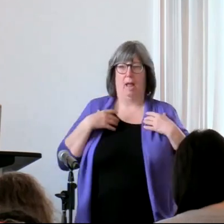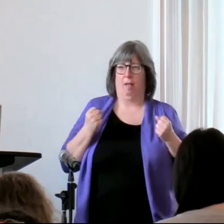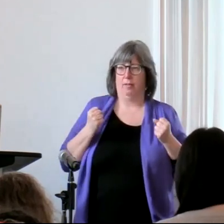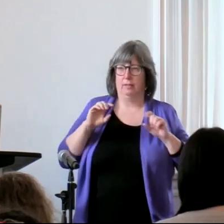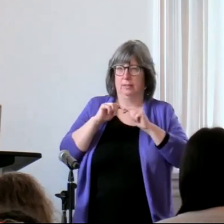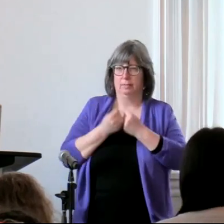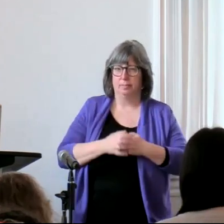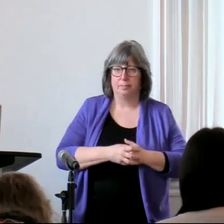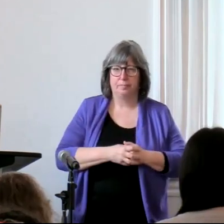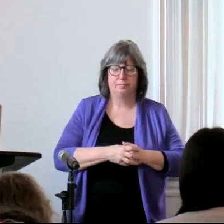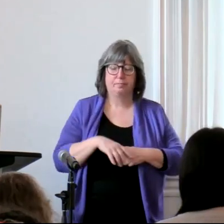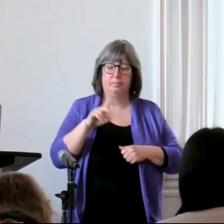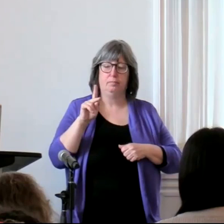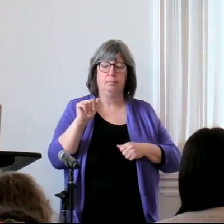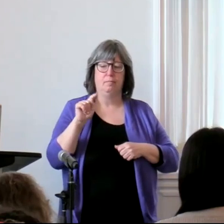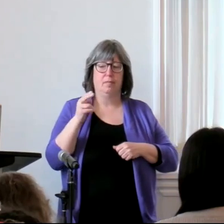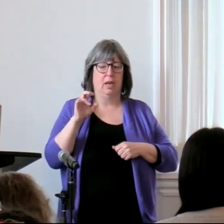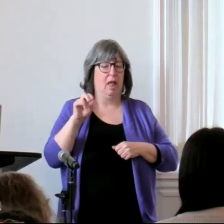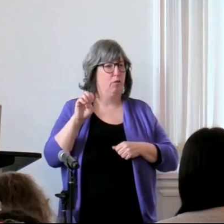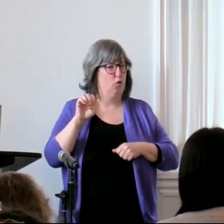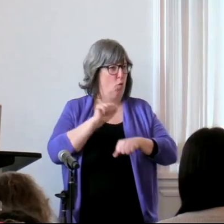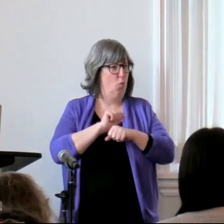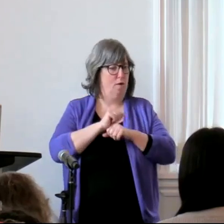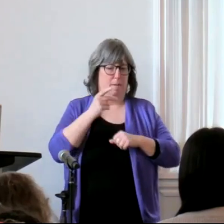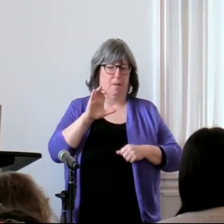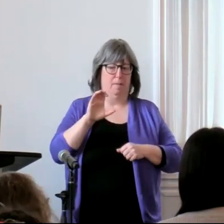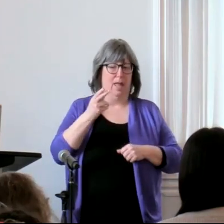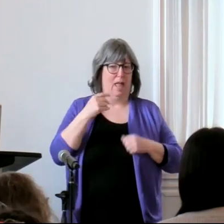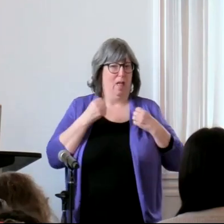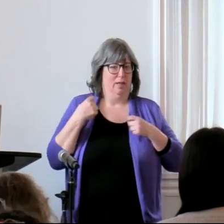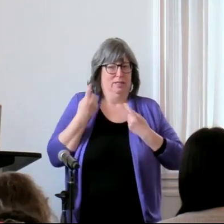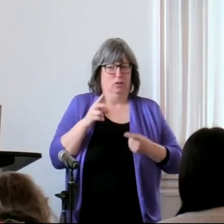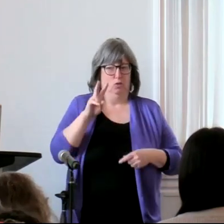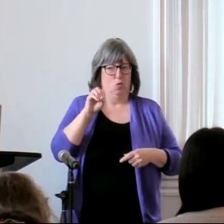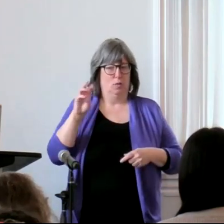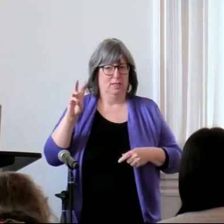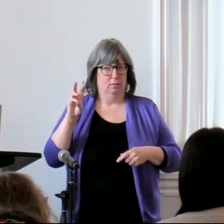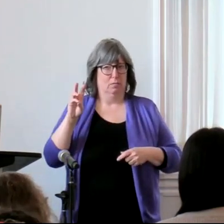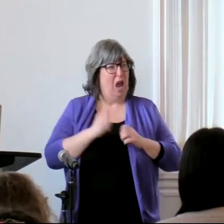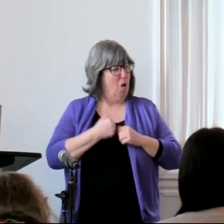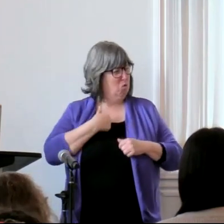Catherine worked for Public Health since 2006. If you are wondering how I knew . . .